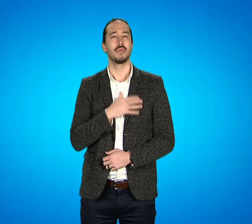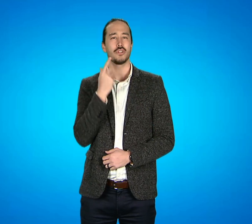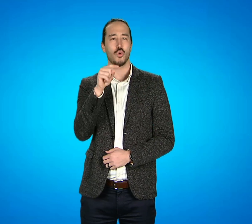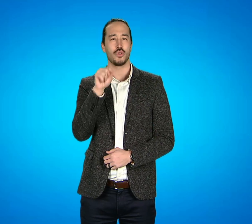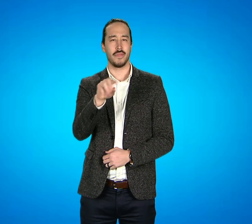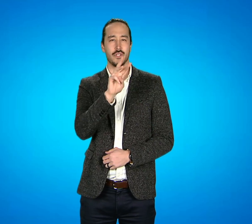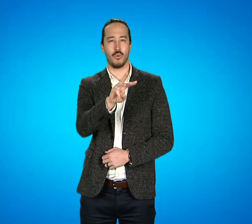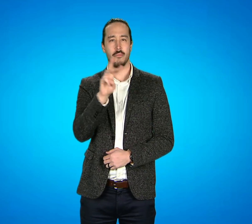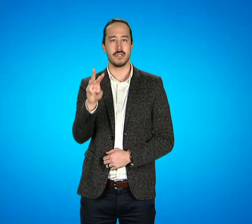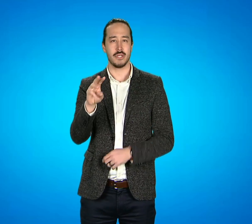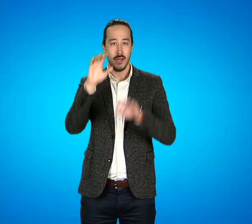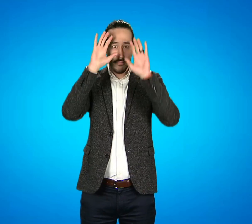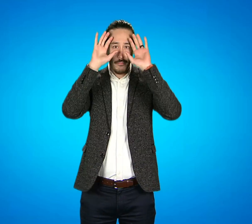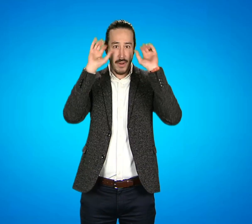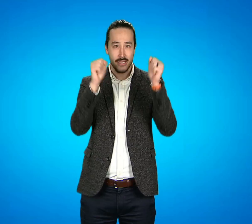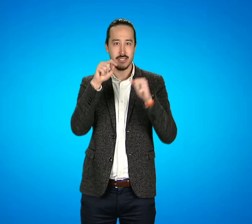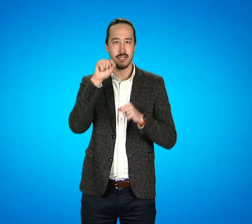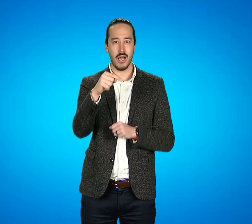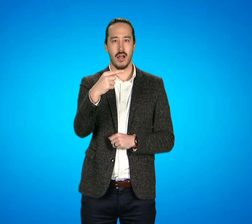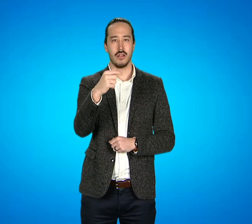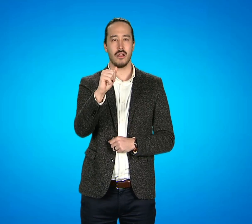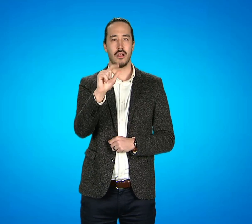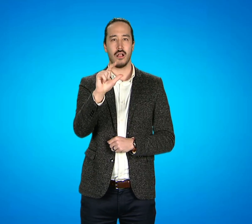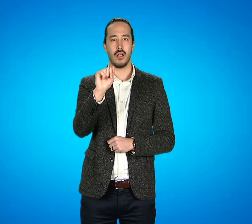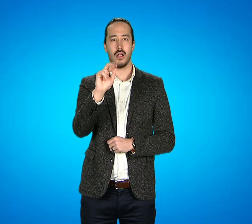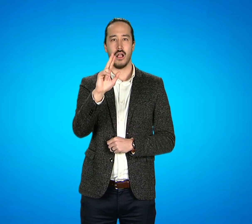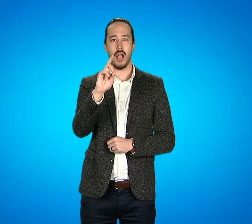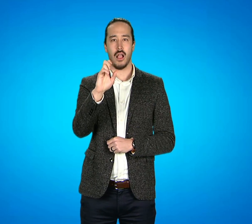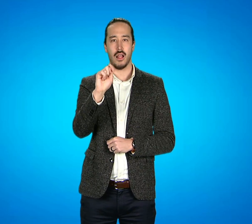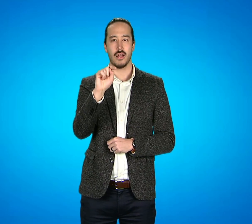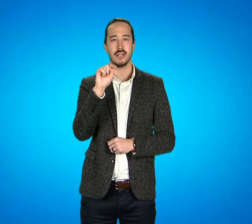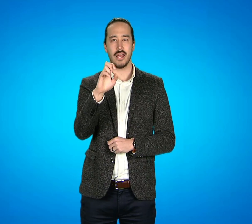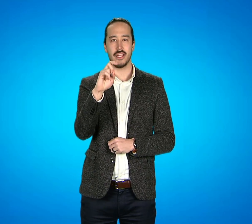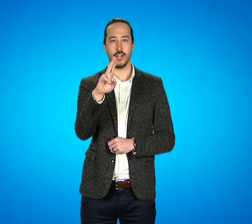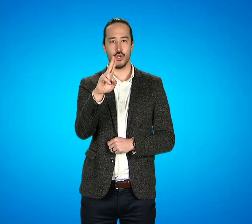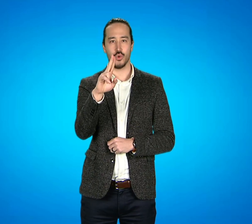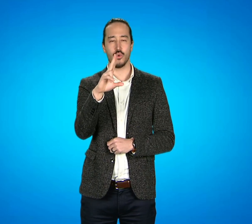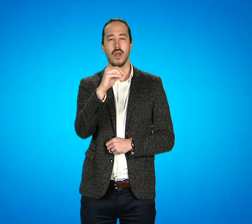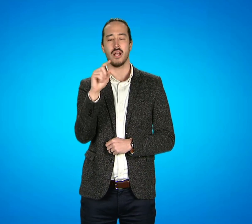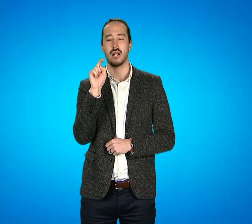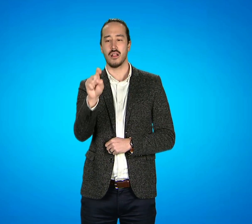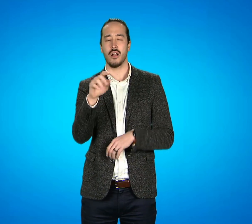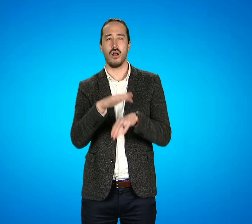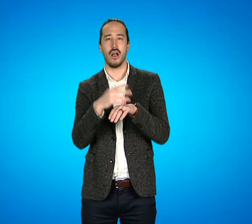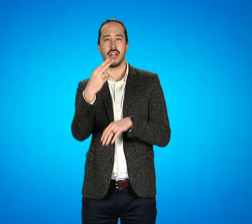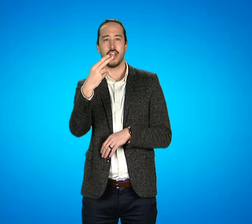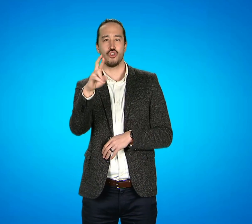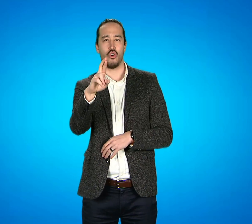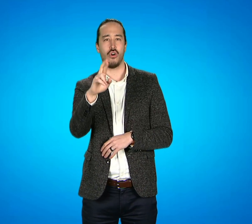Please go to bison.gallaudet.edu and click on Human Resources.